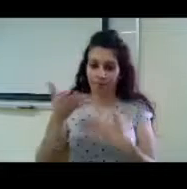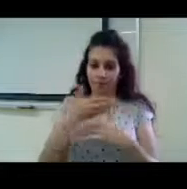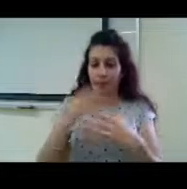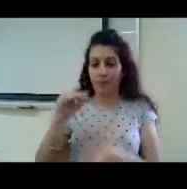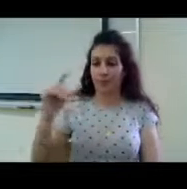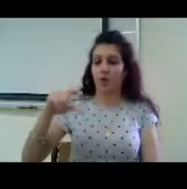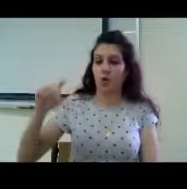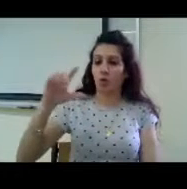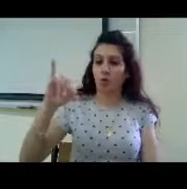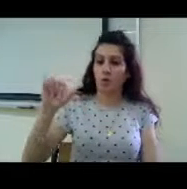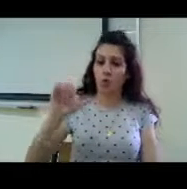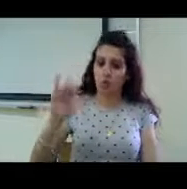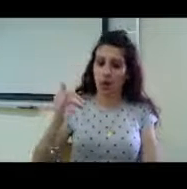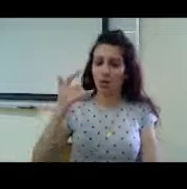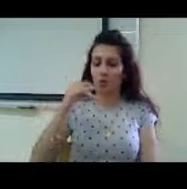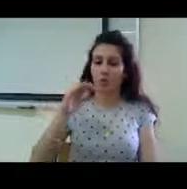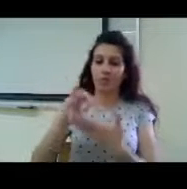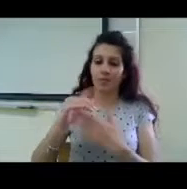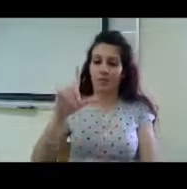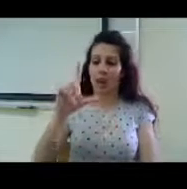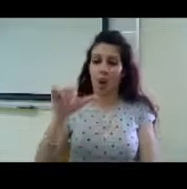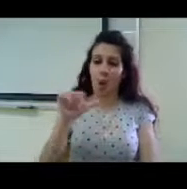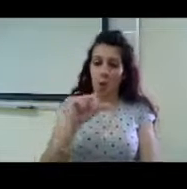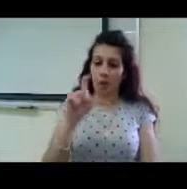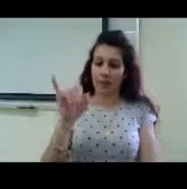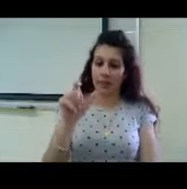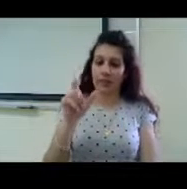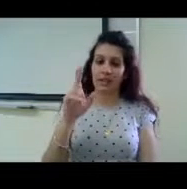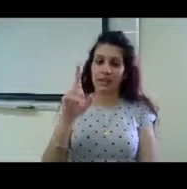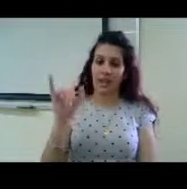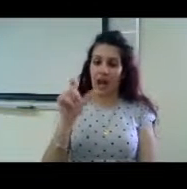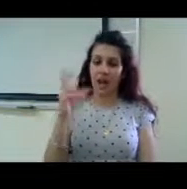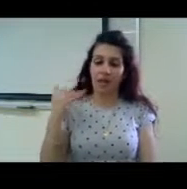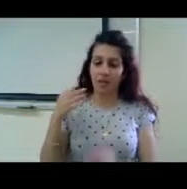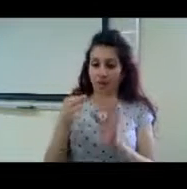optimizing teaching and learning for all boys and girls and the first option